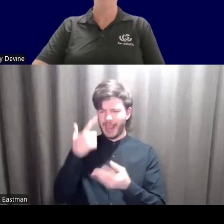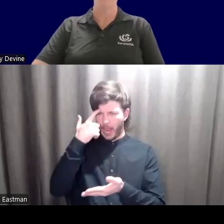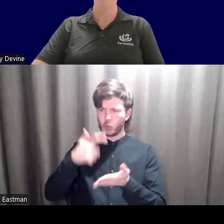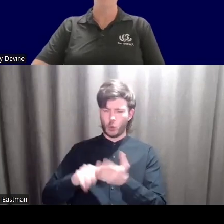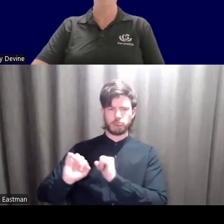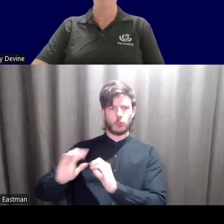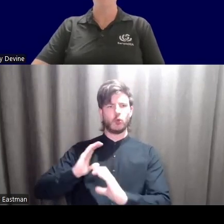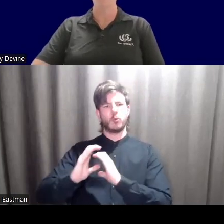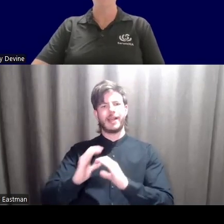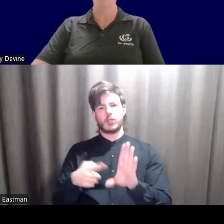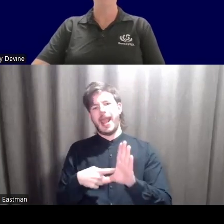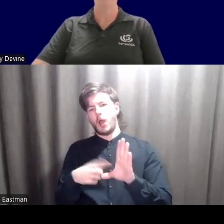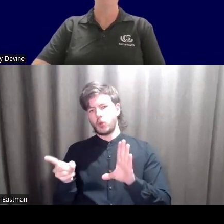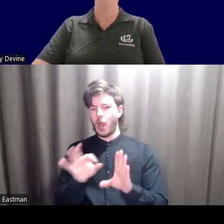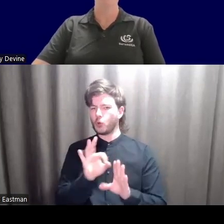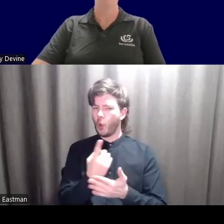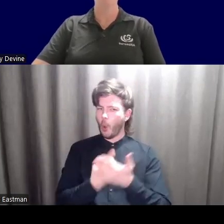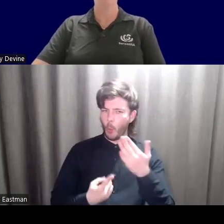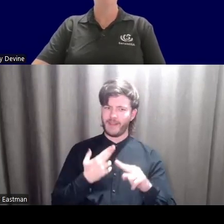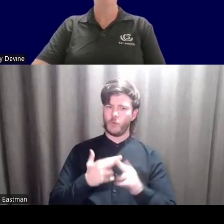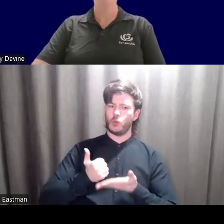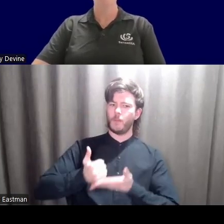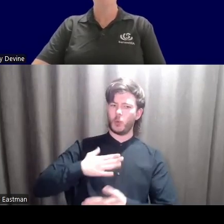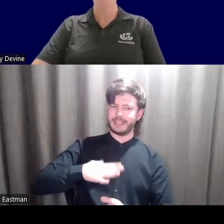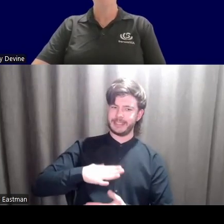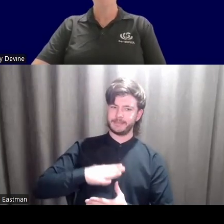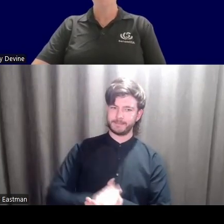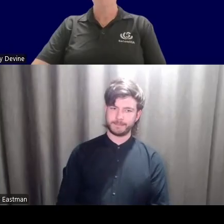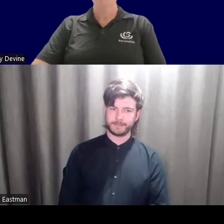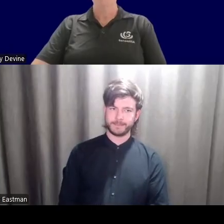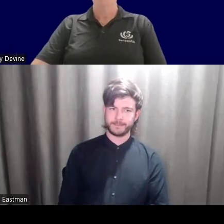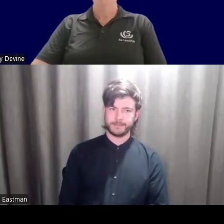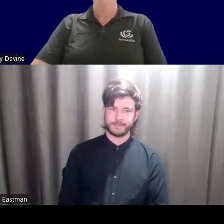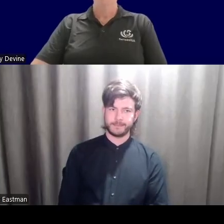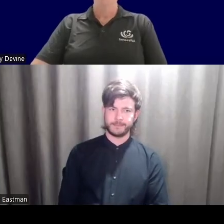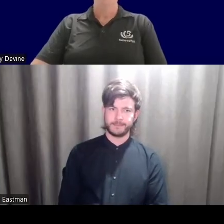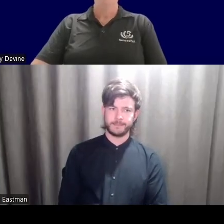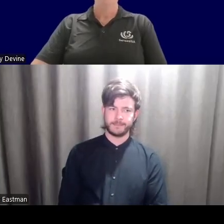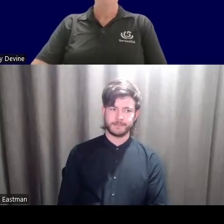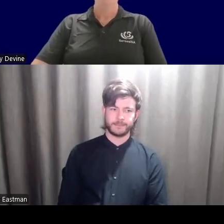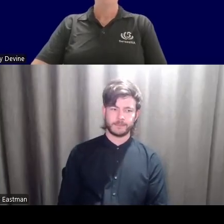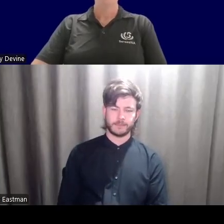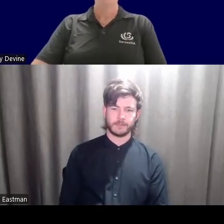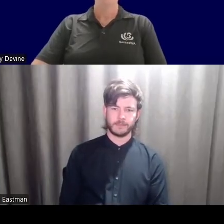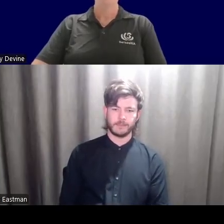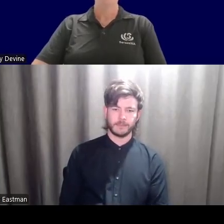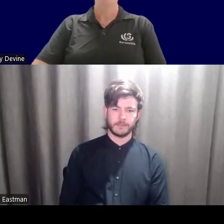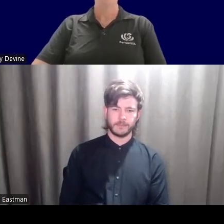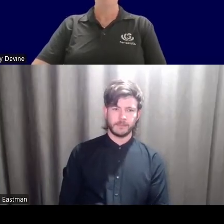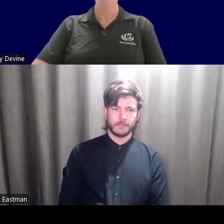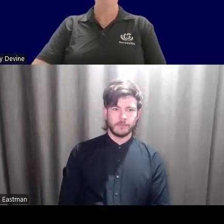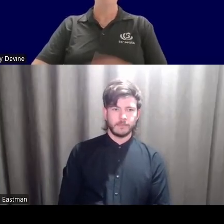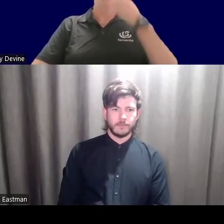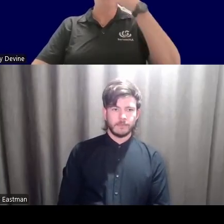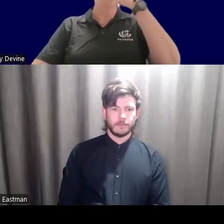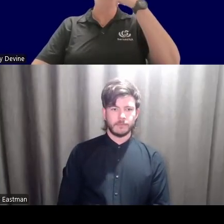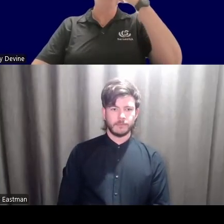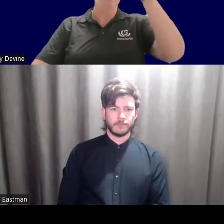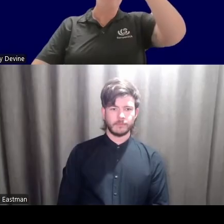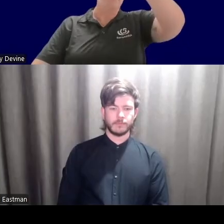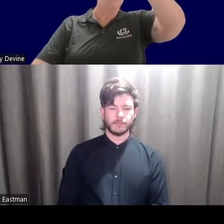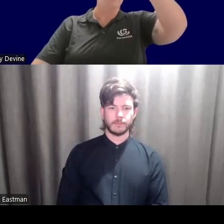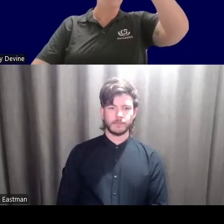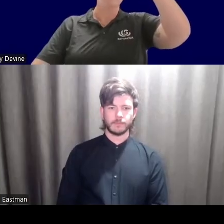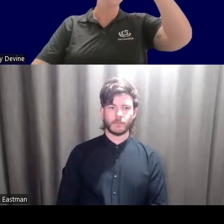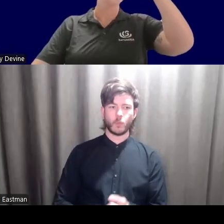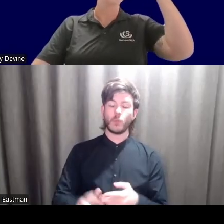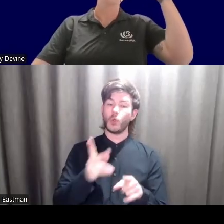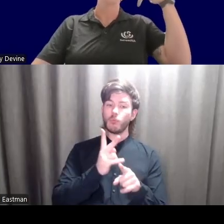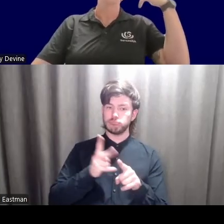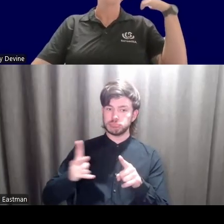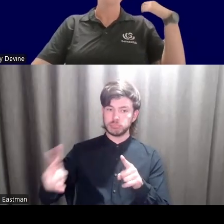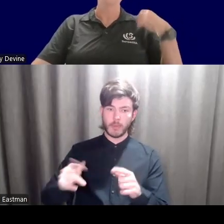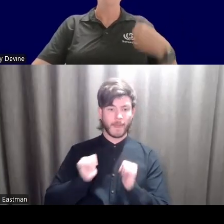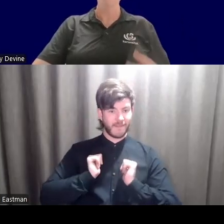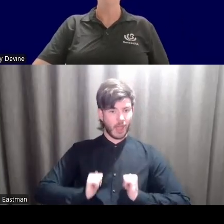support needs as we spoke about earlier. Common behaviours and their functions.